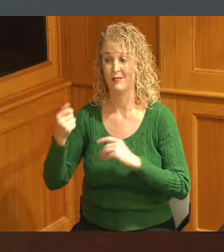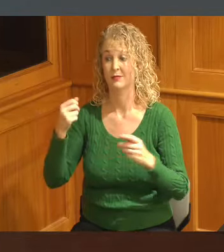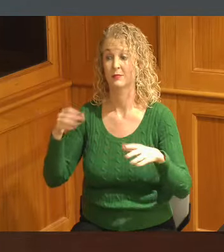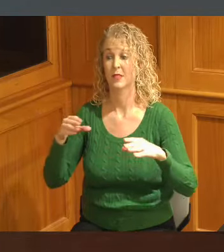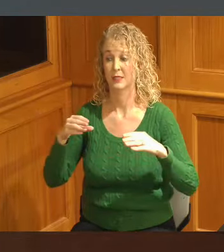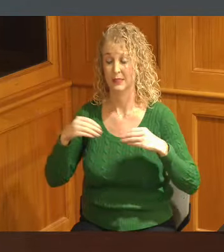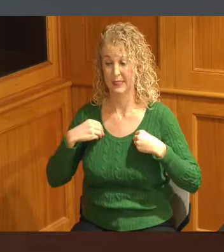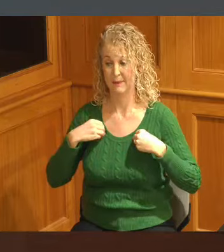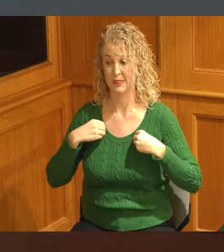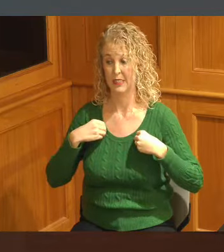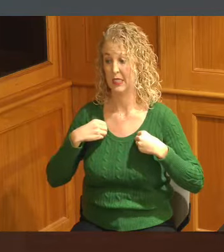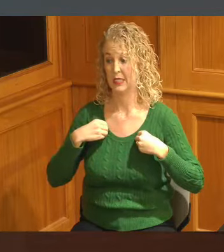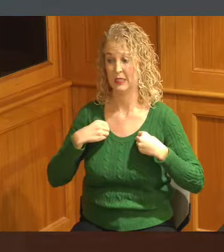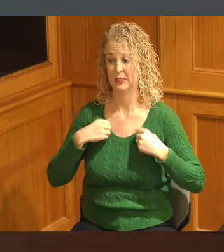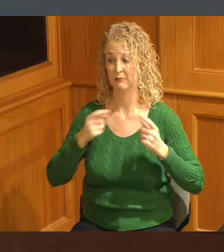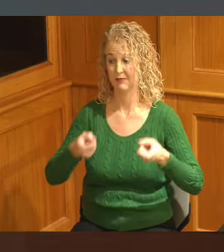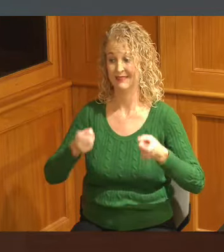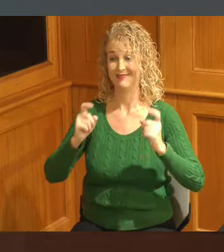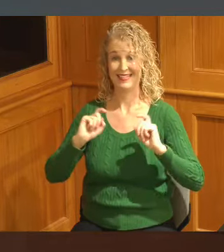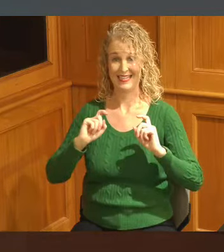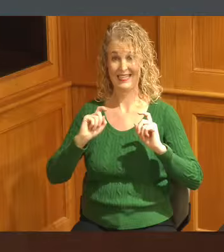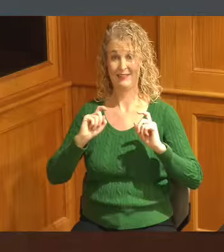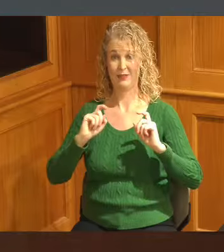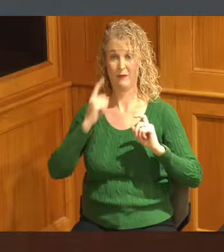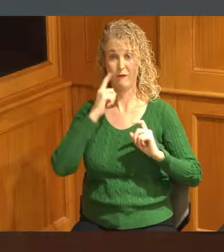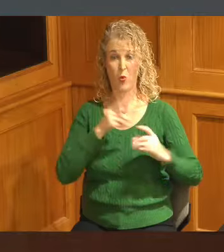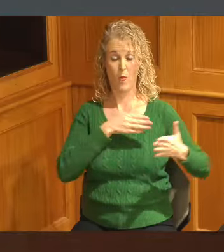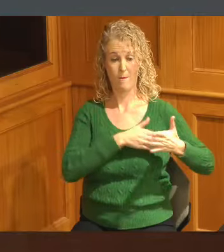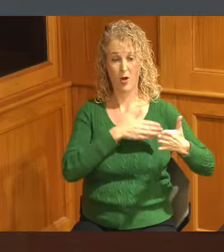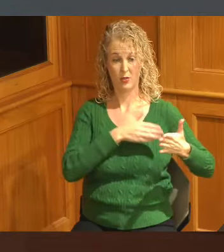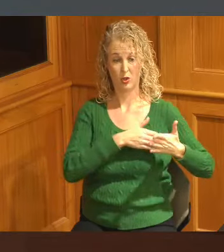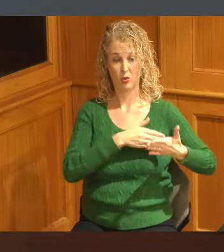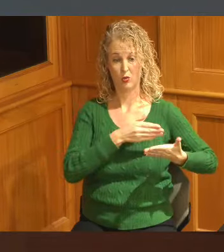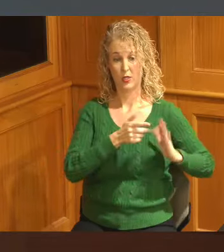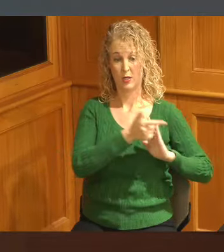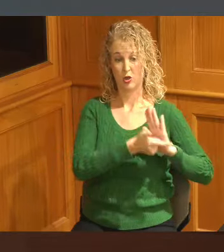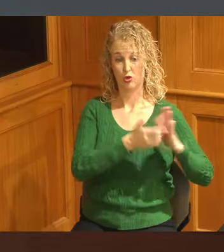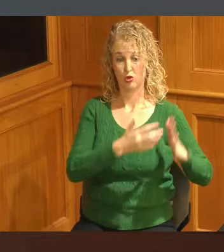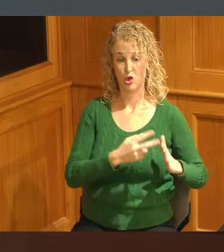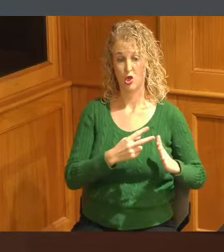acceptance of donations for the Prosecuting Attorney's victim support program. this is